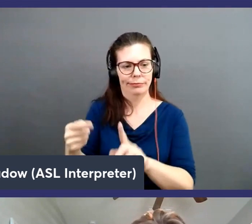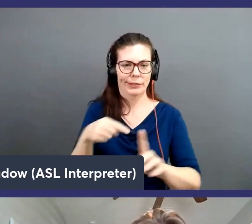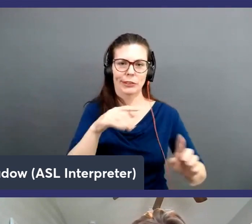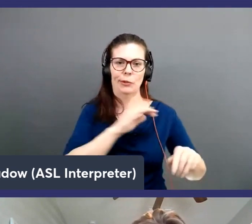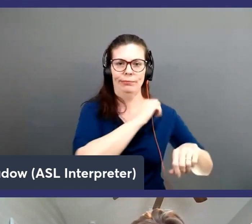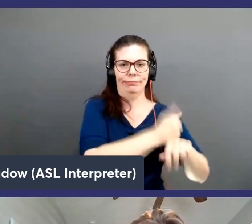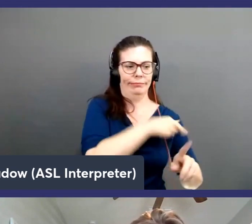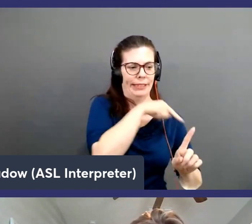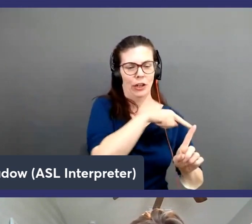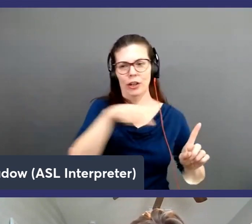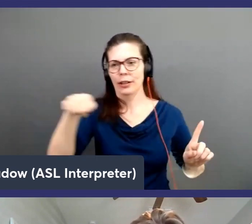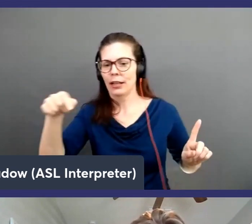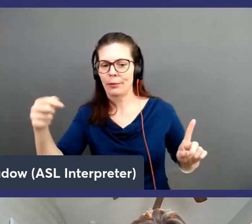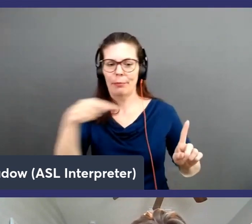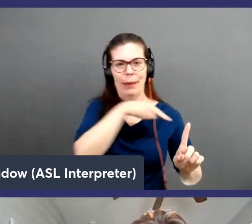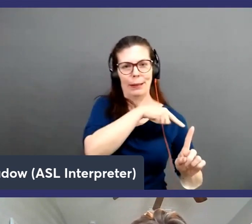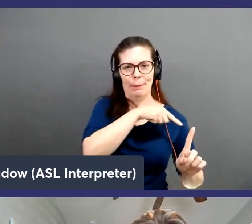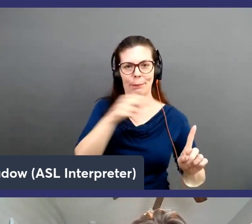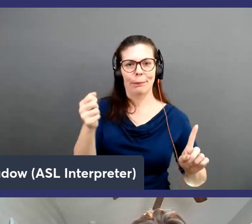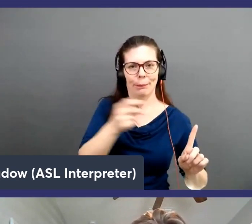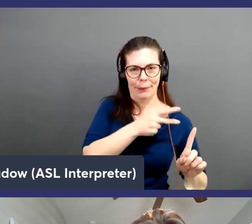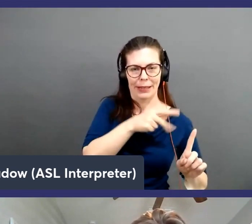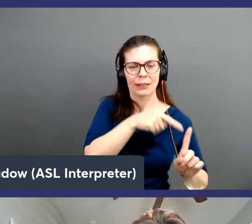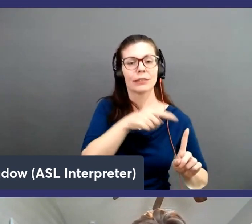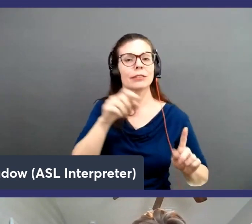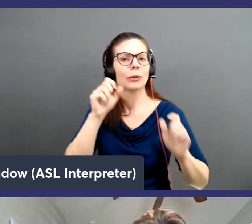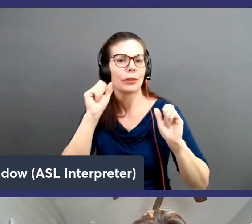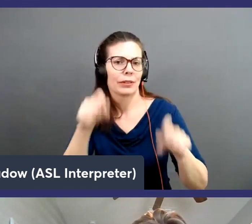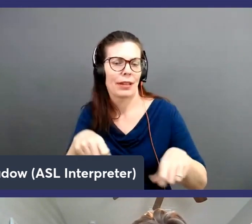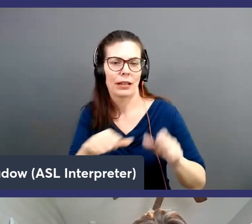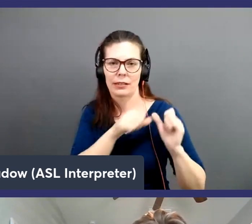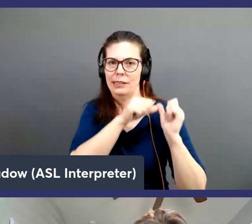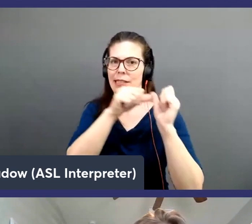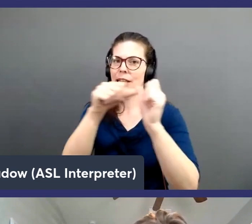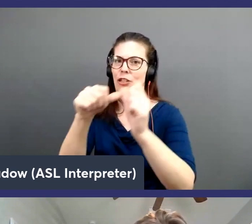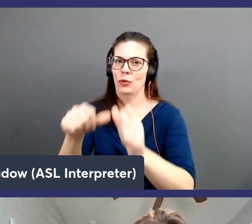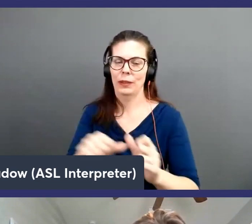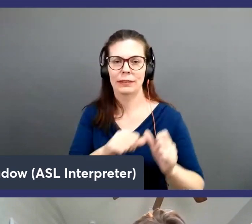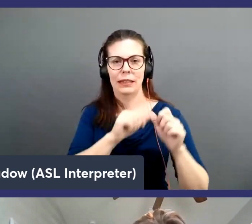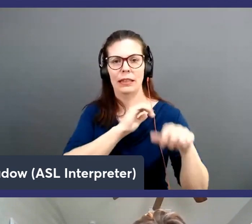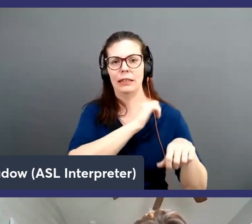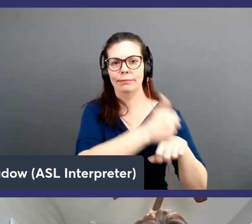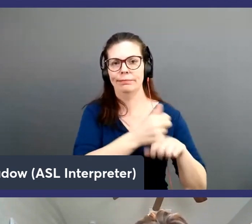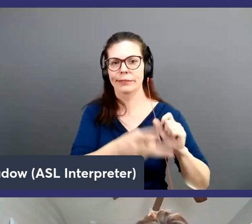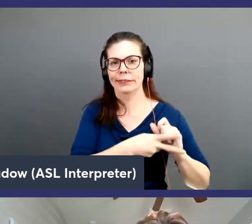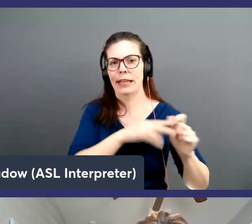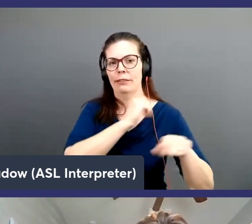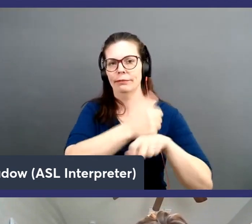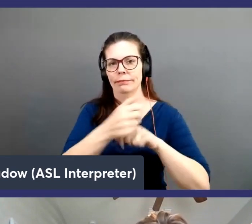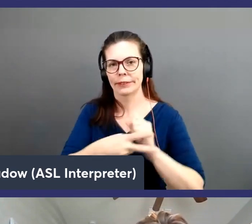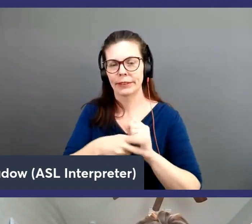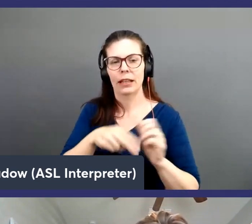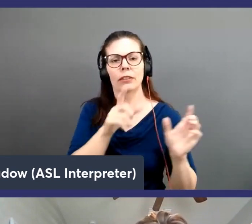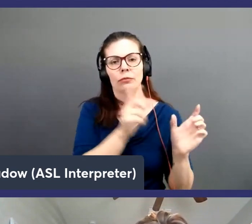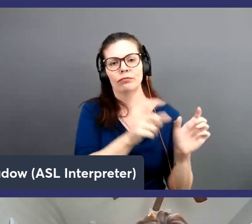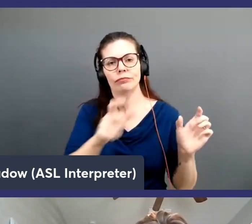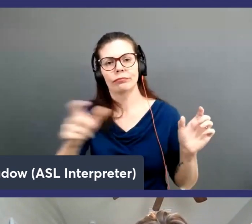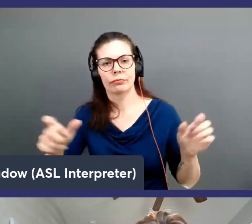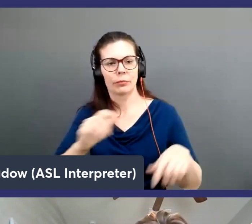So AWS Backup has the capability to continuously create incremental backups of your S3 data